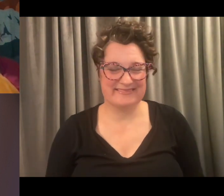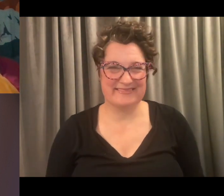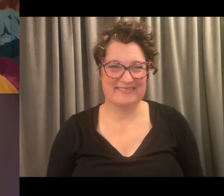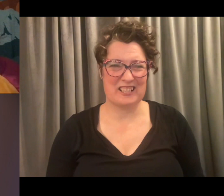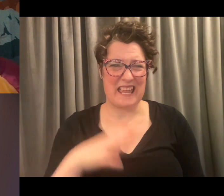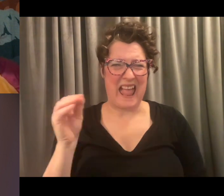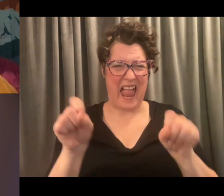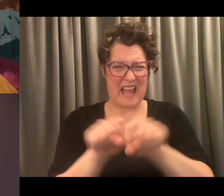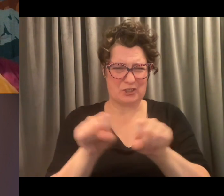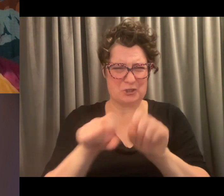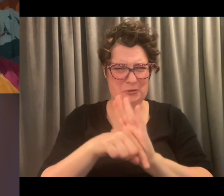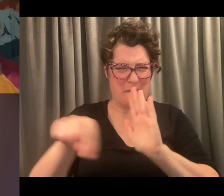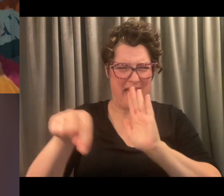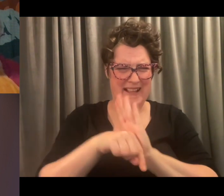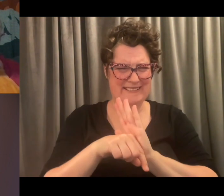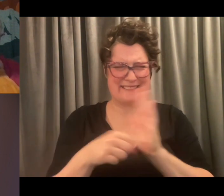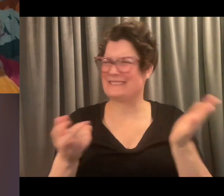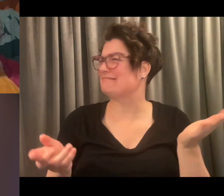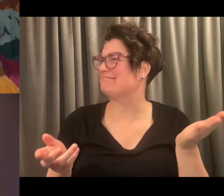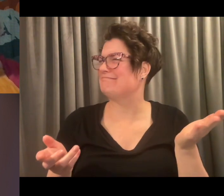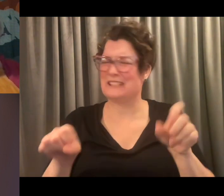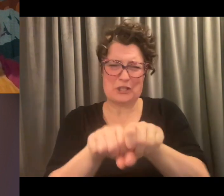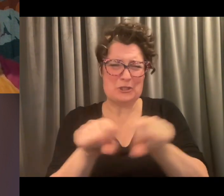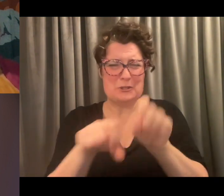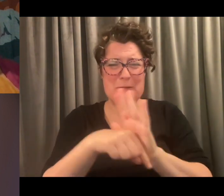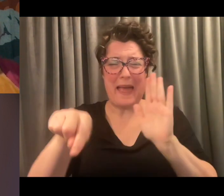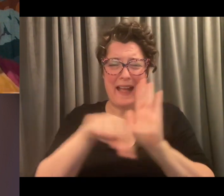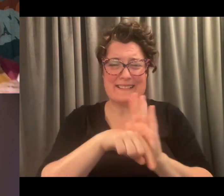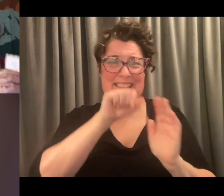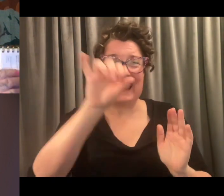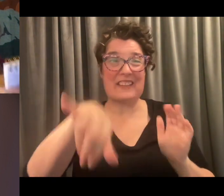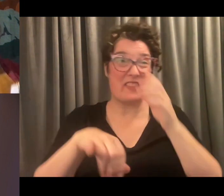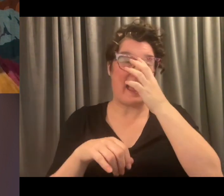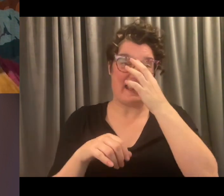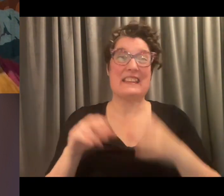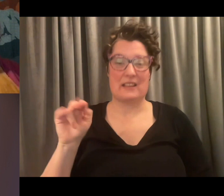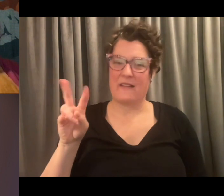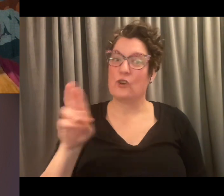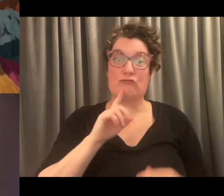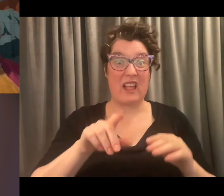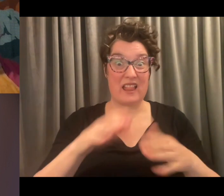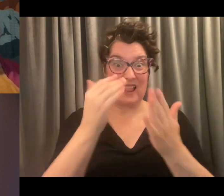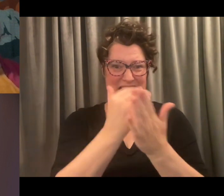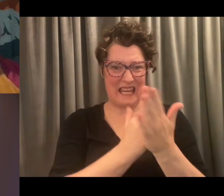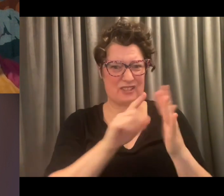I love, I love shoe bells. Never: We start off the list so strong with shoe bells. Nomy: Yes Never: it's great.